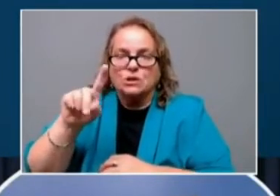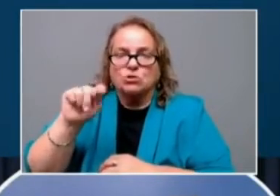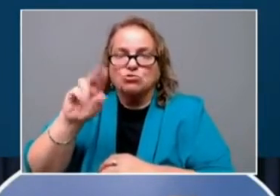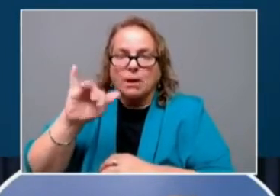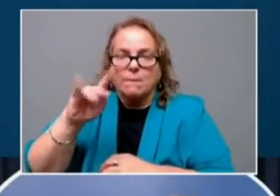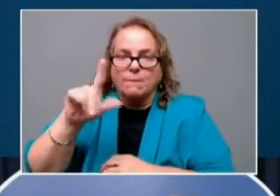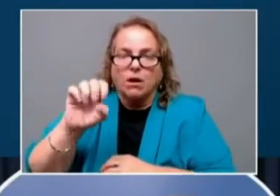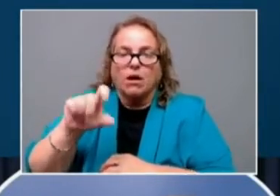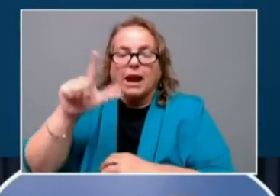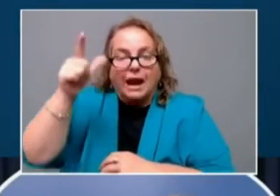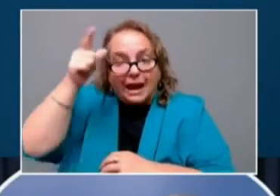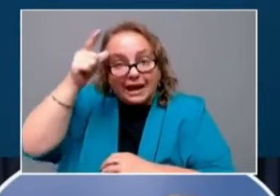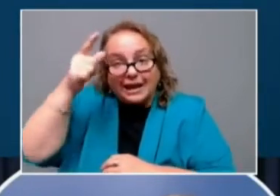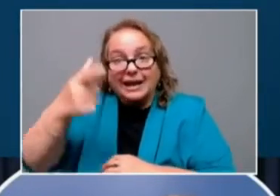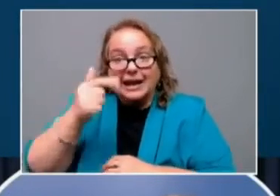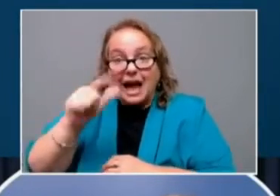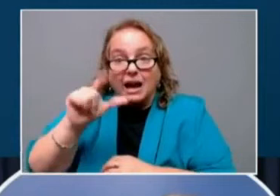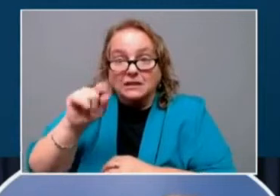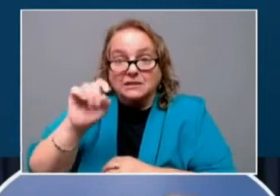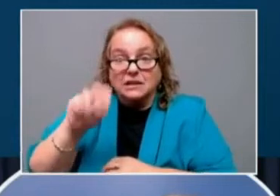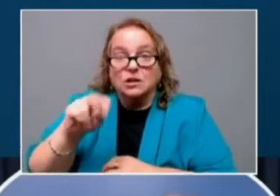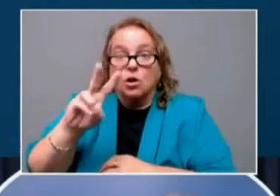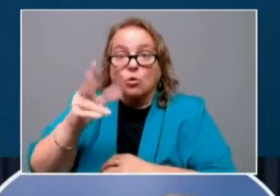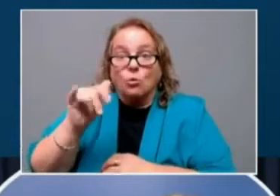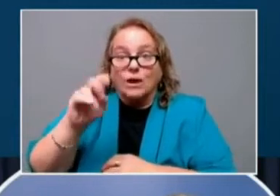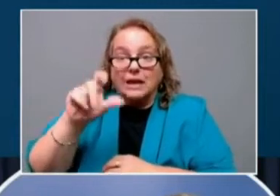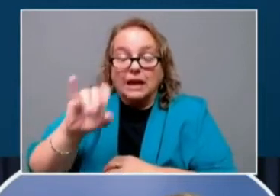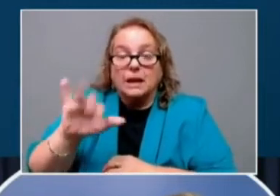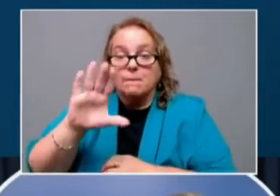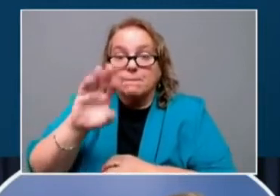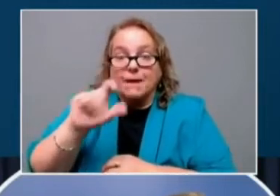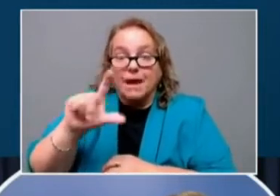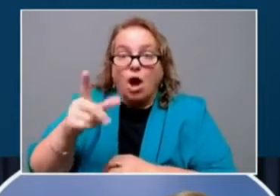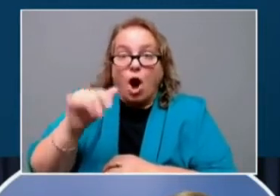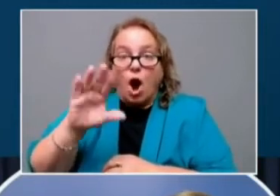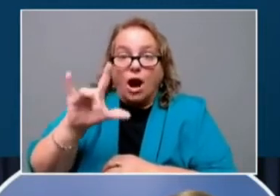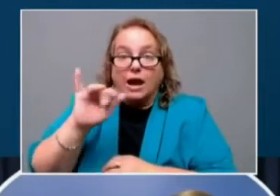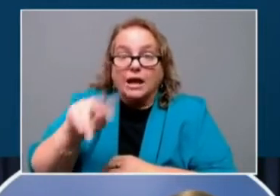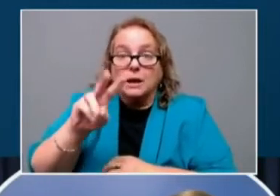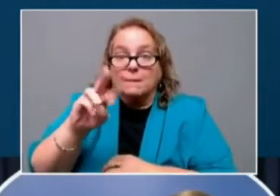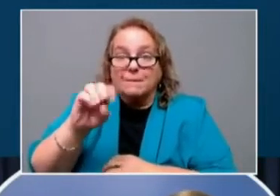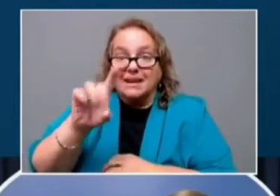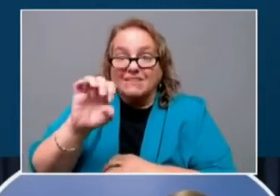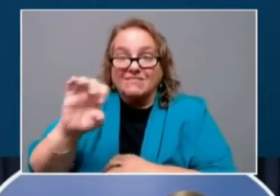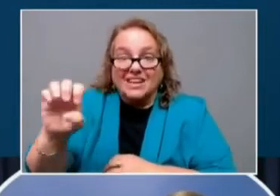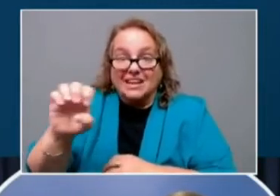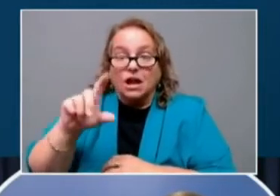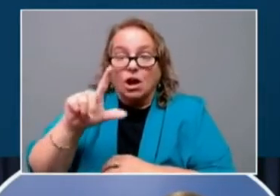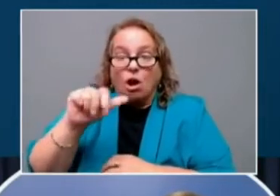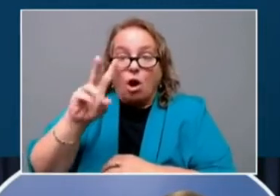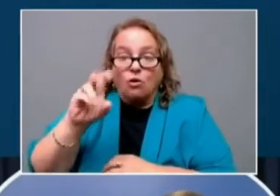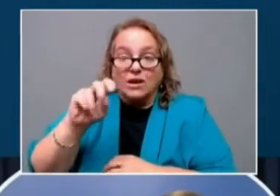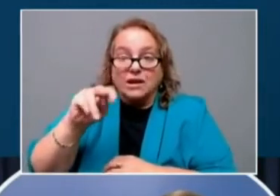Whitley Bell Harlan Menefee, Lawrence and martin, good job, 40% ain't nearly